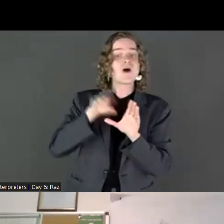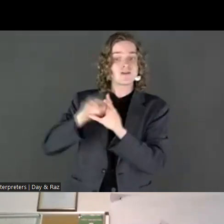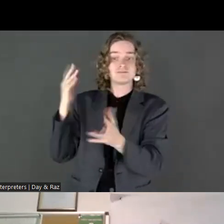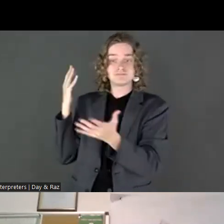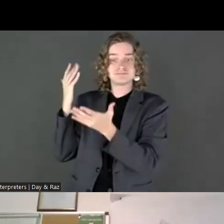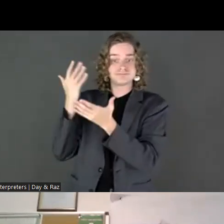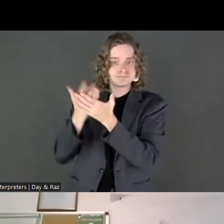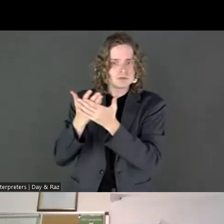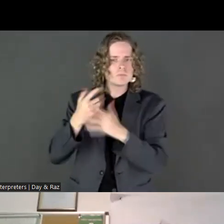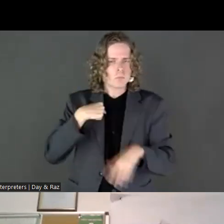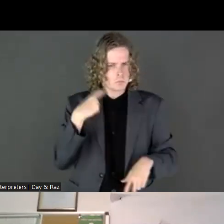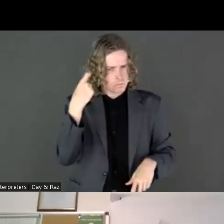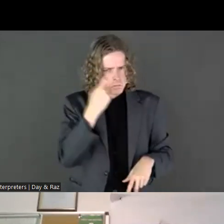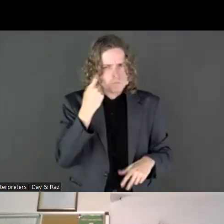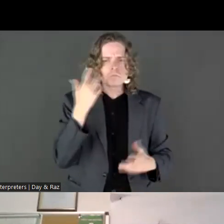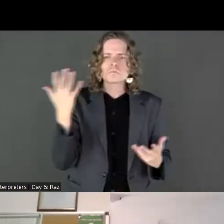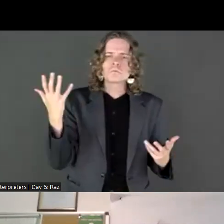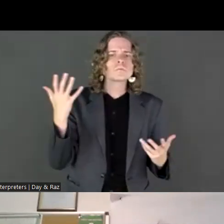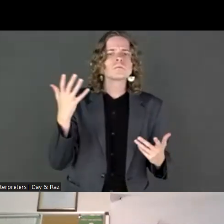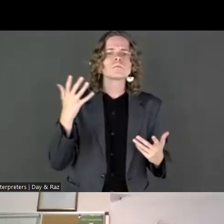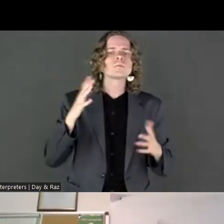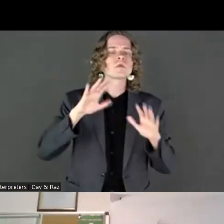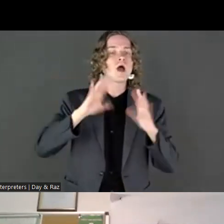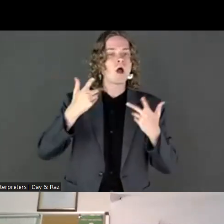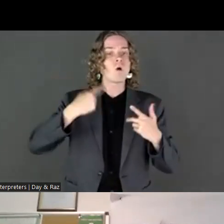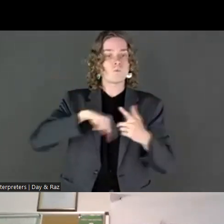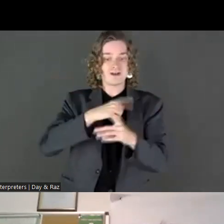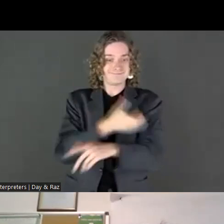you know, to take more responsibility in building capacity at country level?